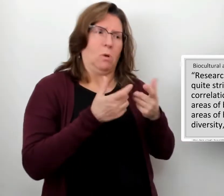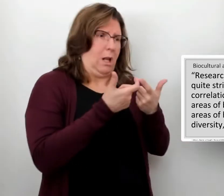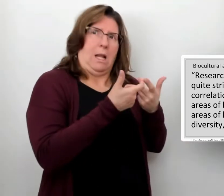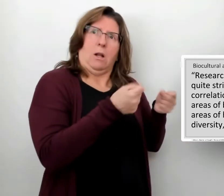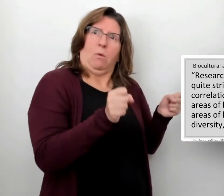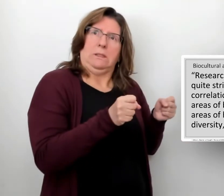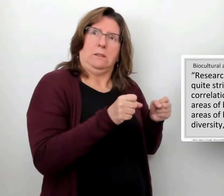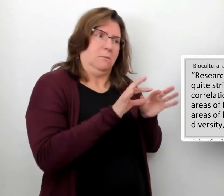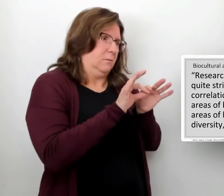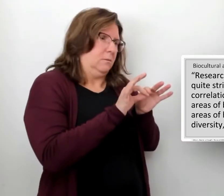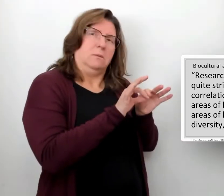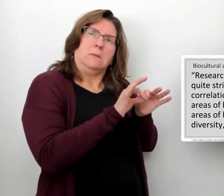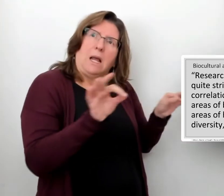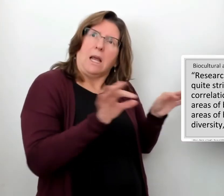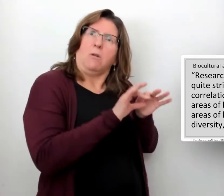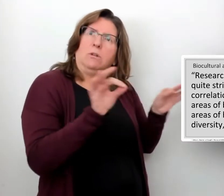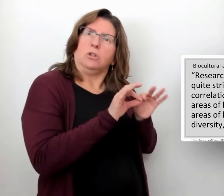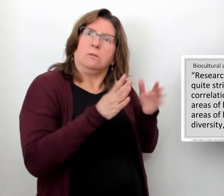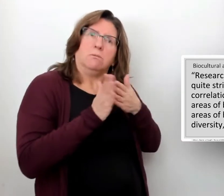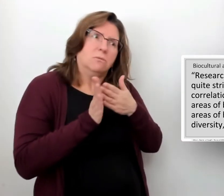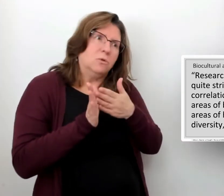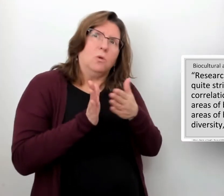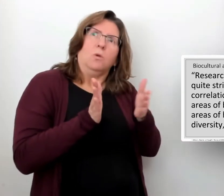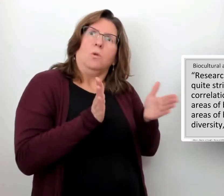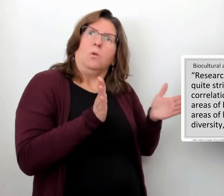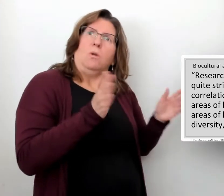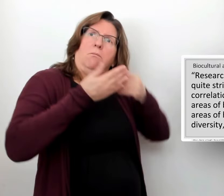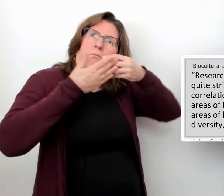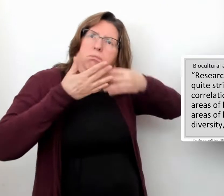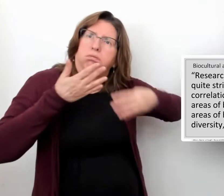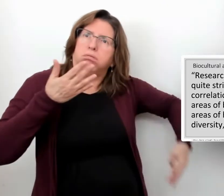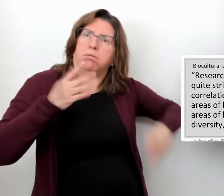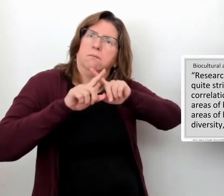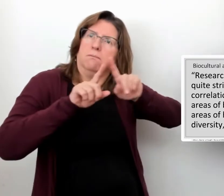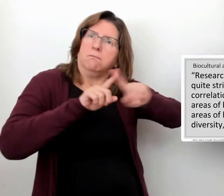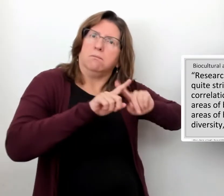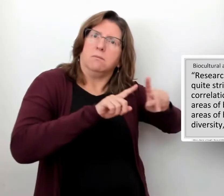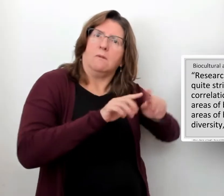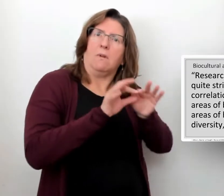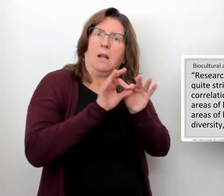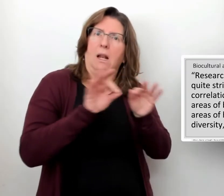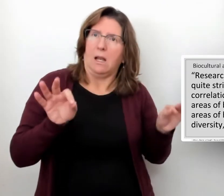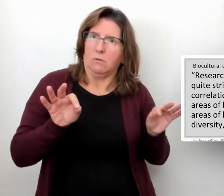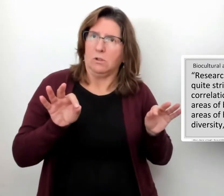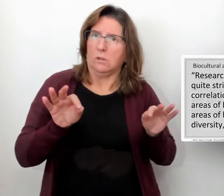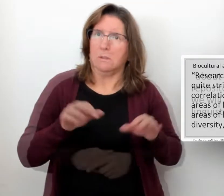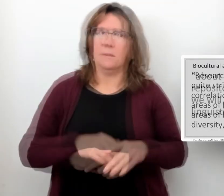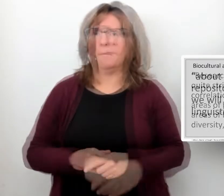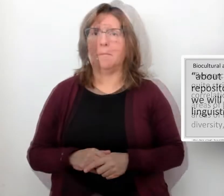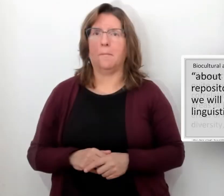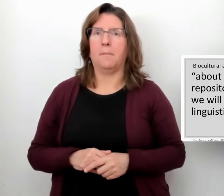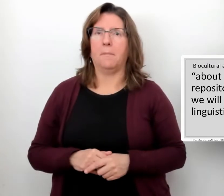are richer in abundance in areas with richer biocultural and bio-linguistic diversity.